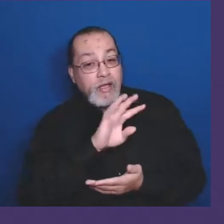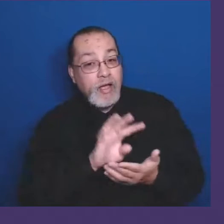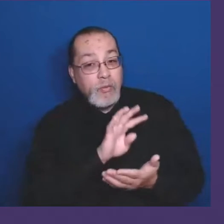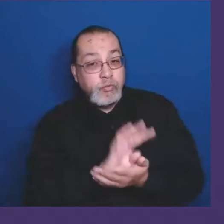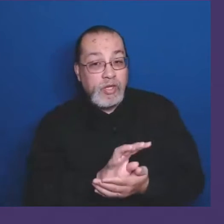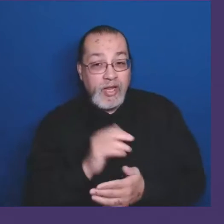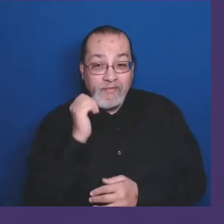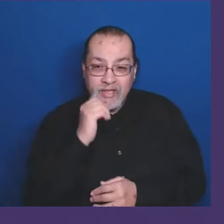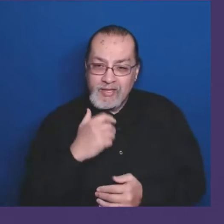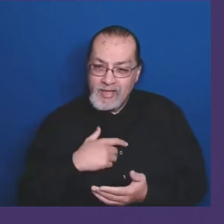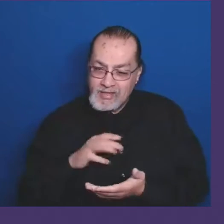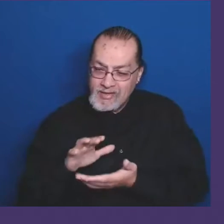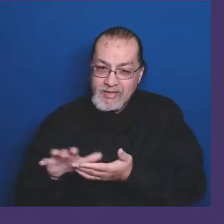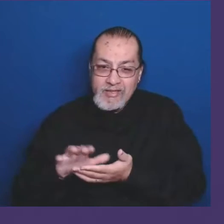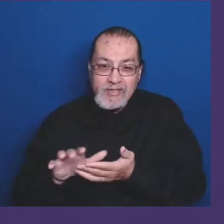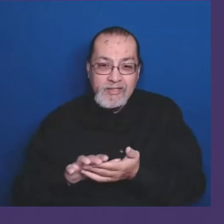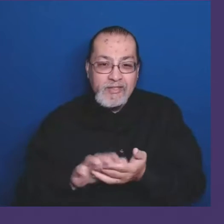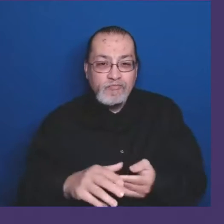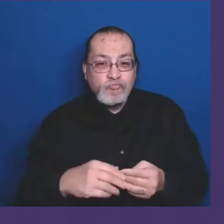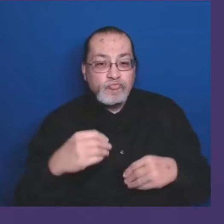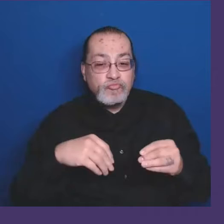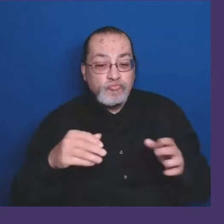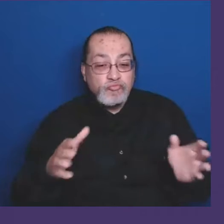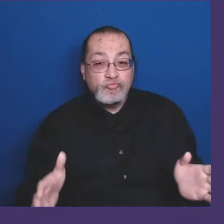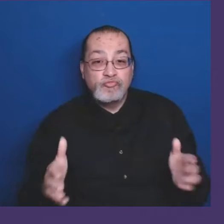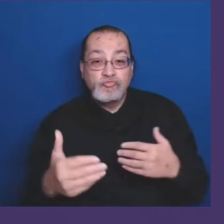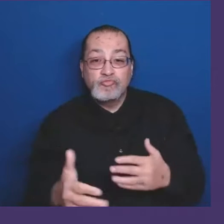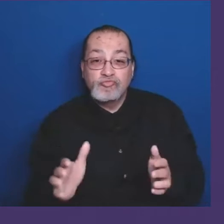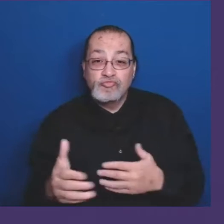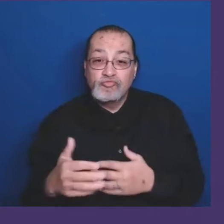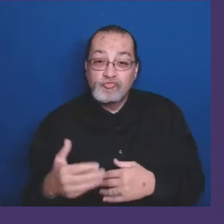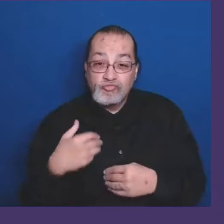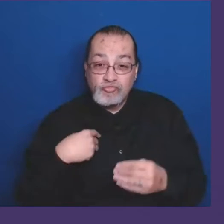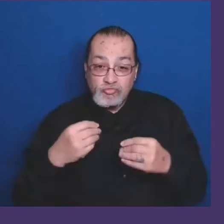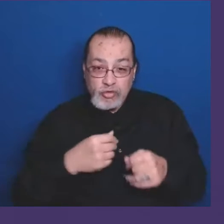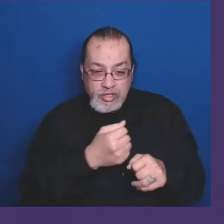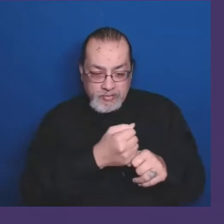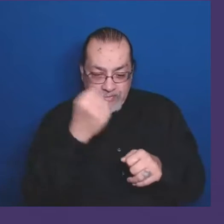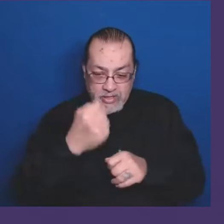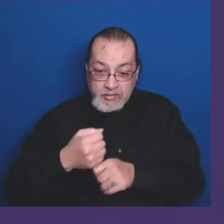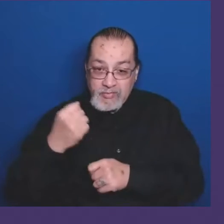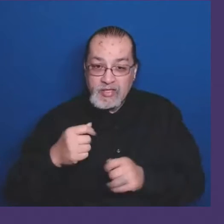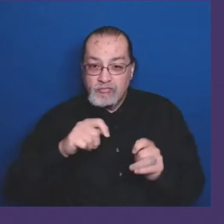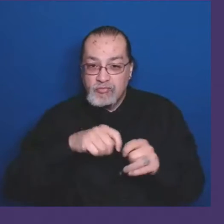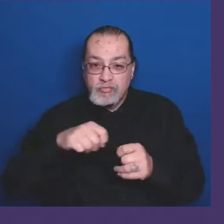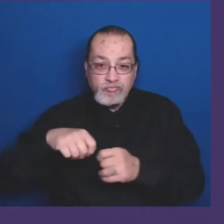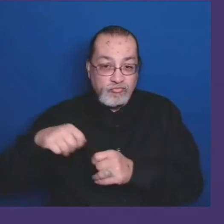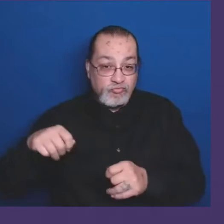I put two zip ties in each crate and one slice of bubble wrap inside and stack it 20